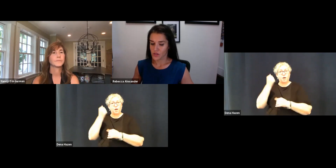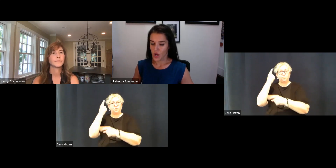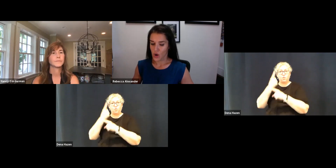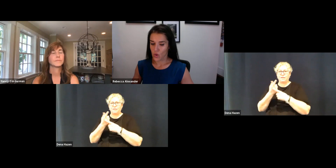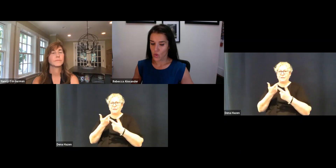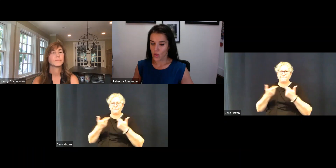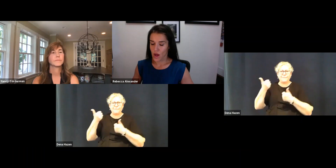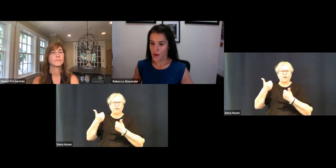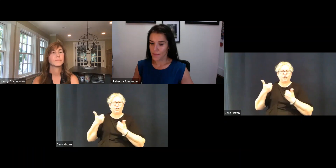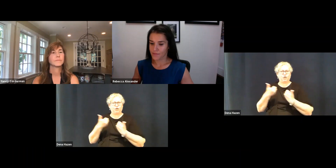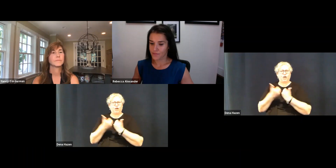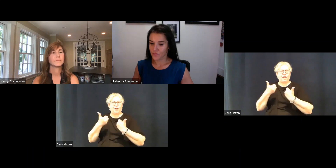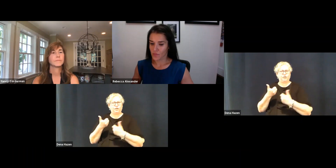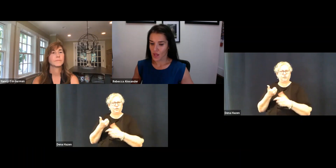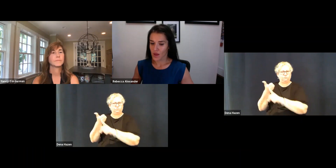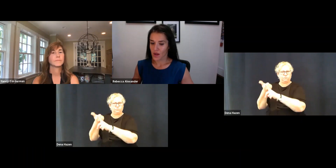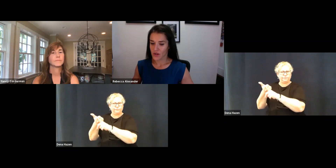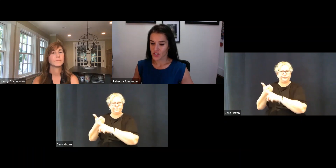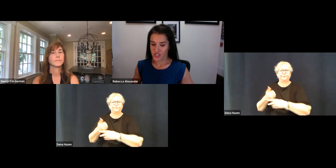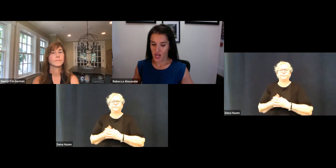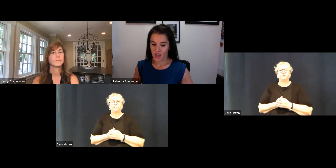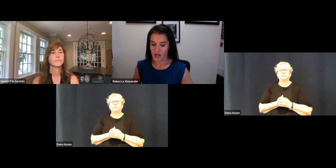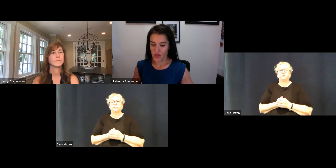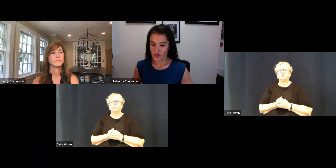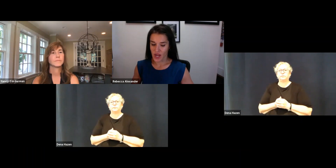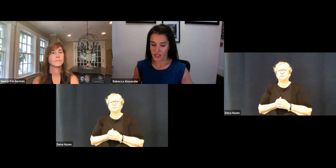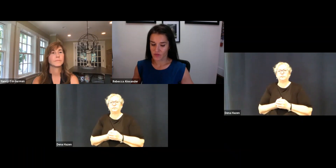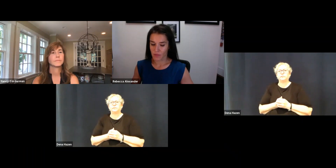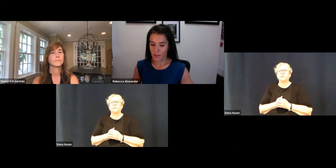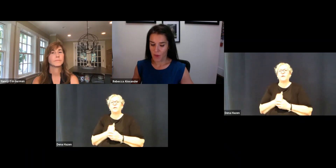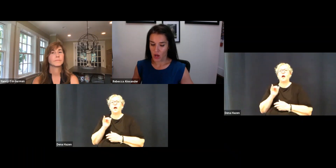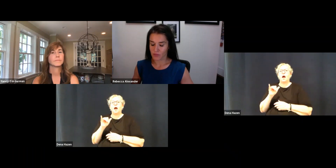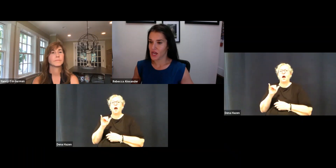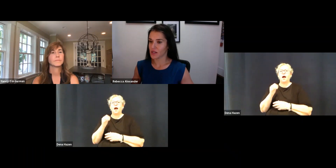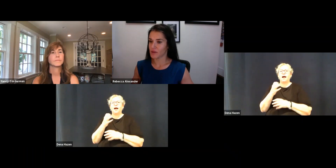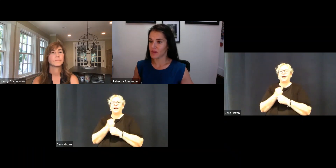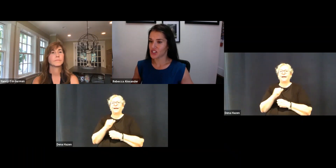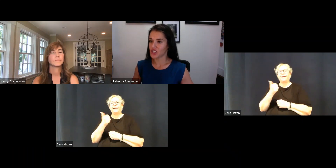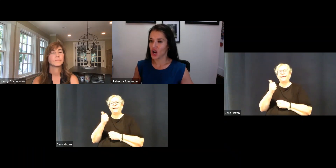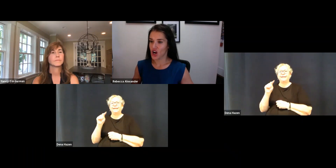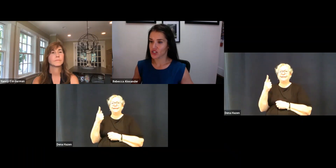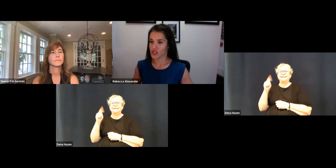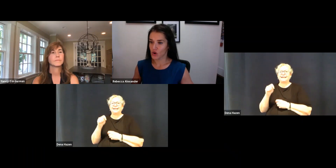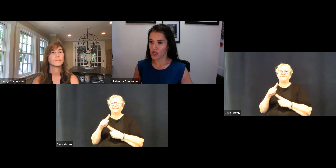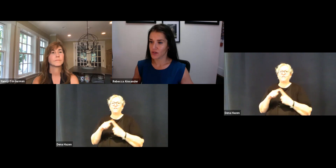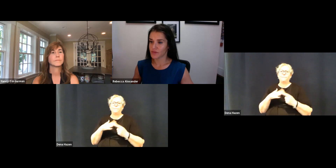So I just got another text from my mom telling me to talk slower.